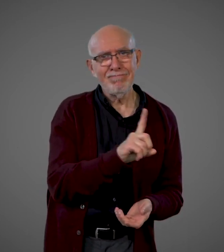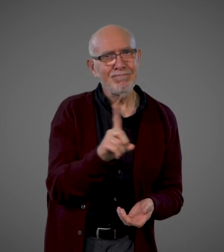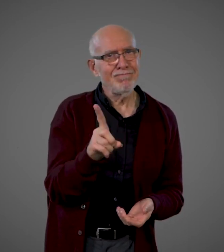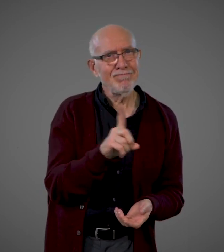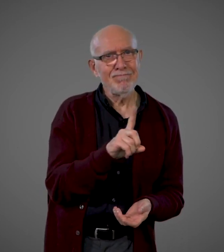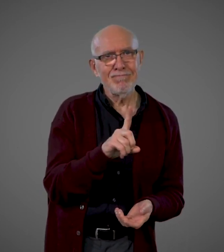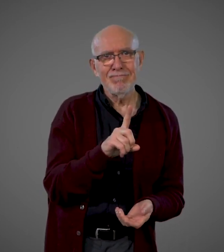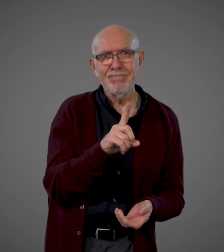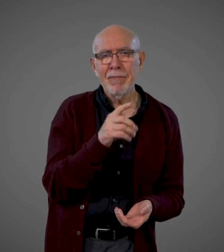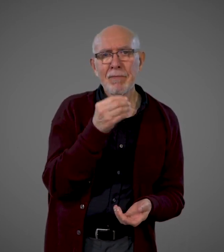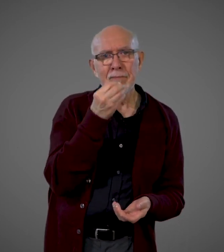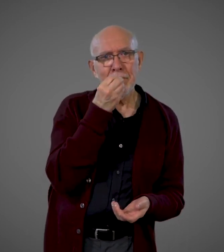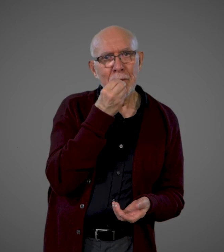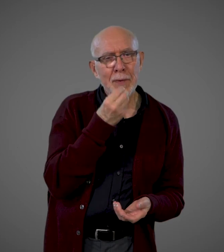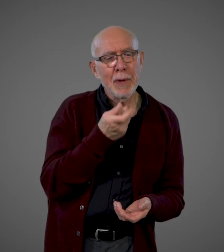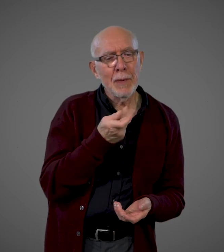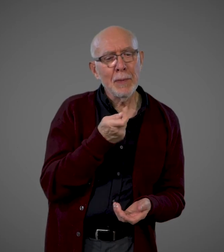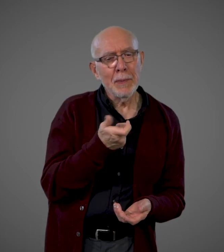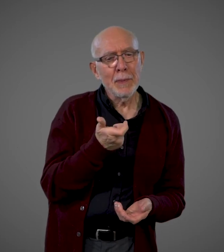you'll need to eat smaller meals.